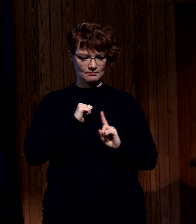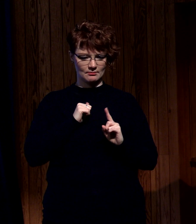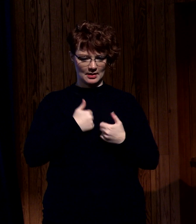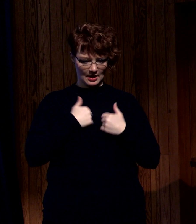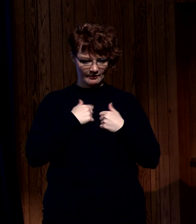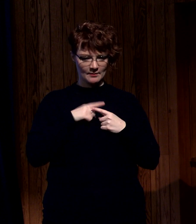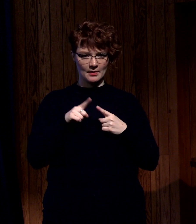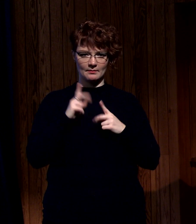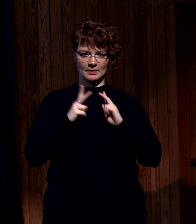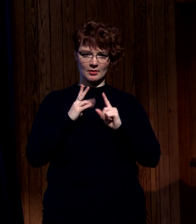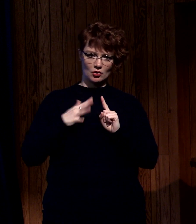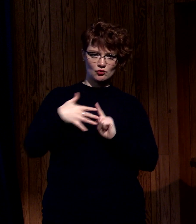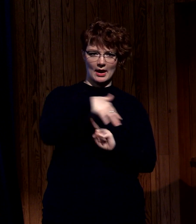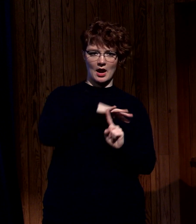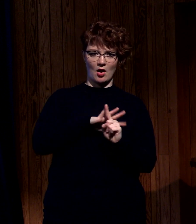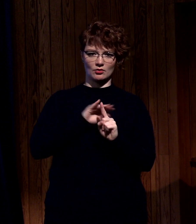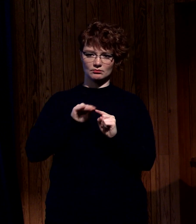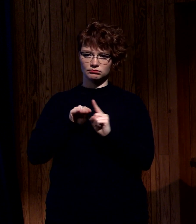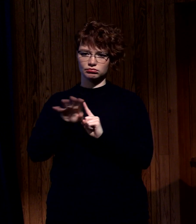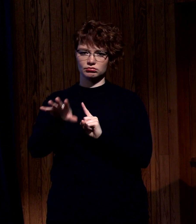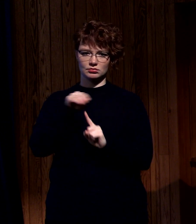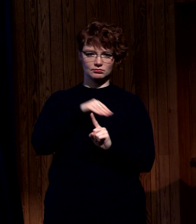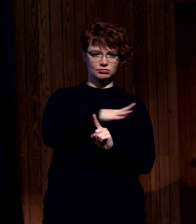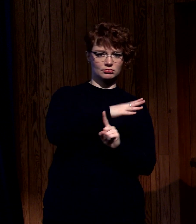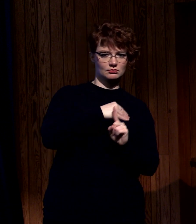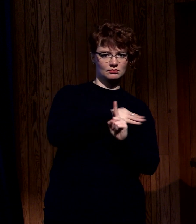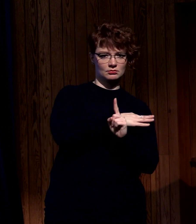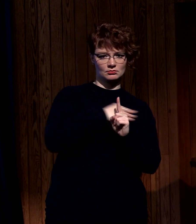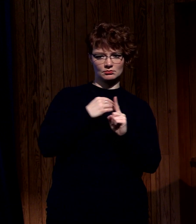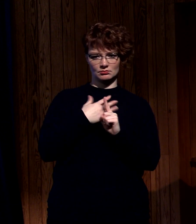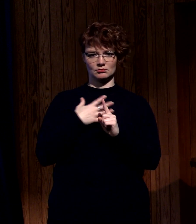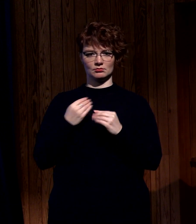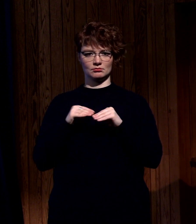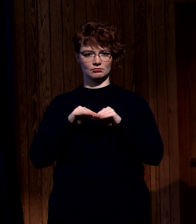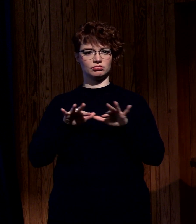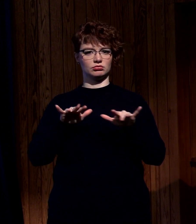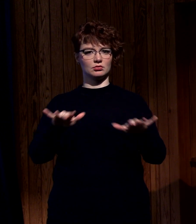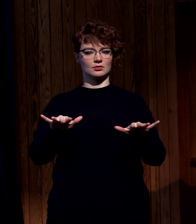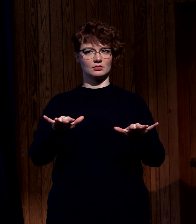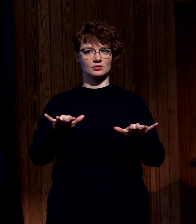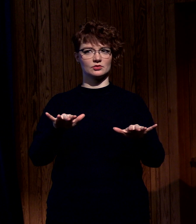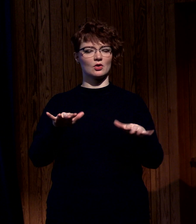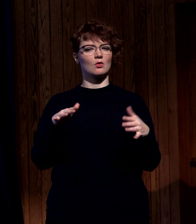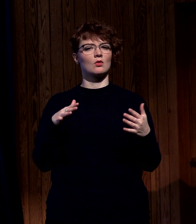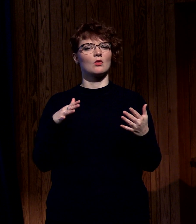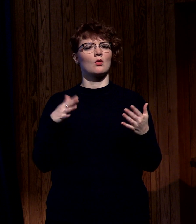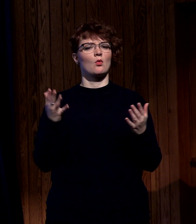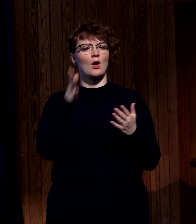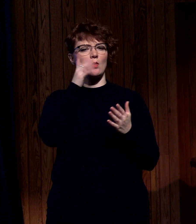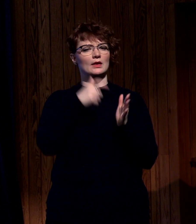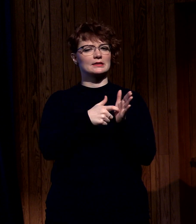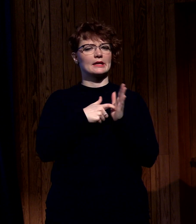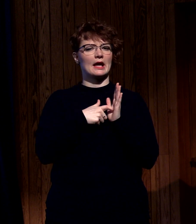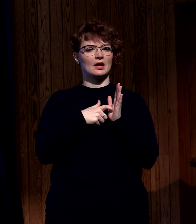in your influence. And so, what is it going to take to become